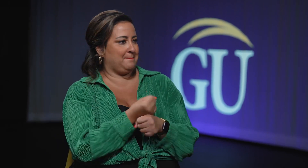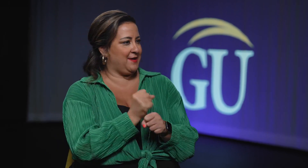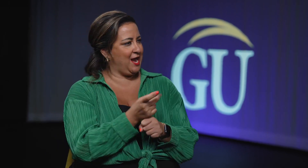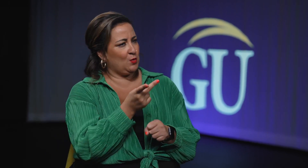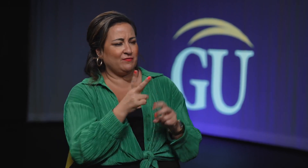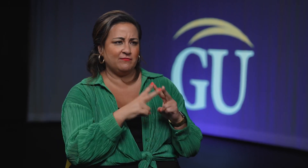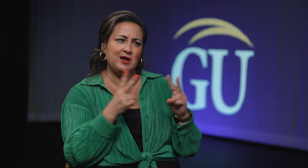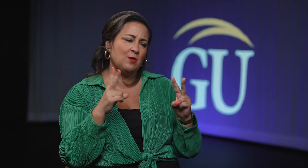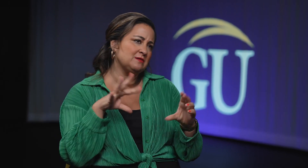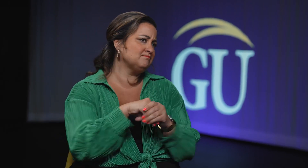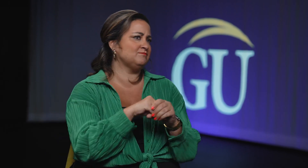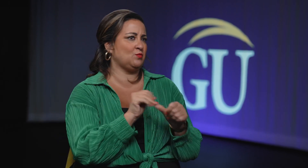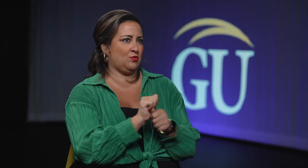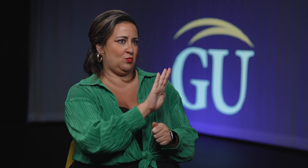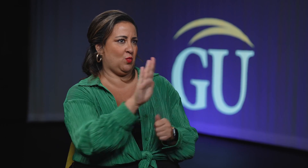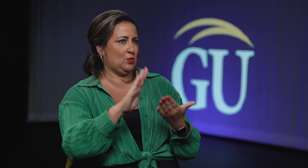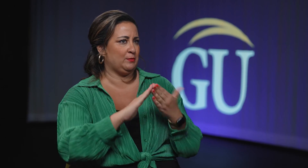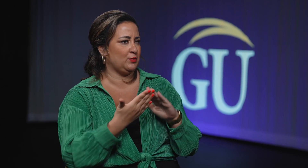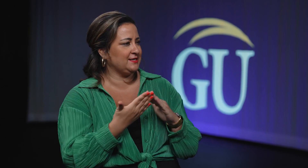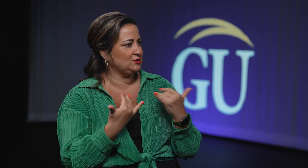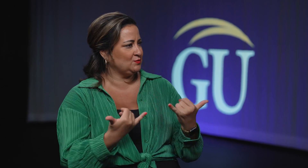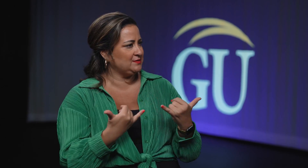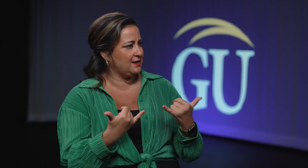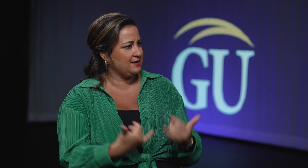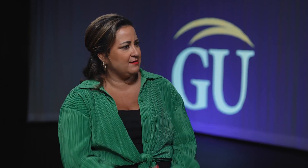that made you very involved with your communities today?